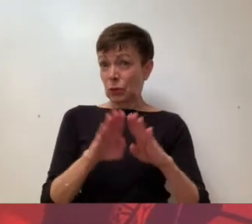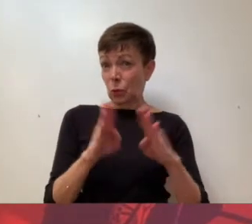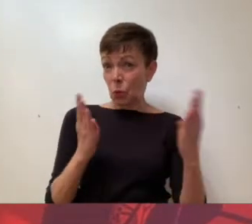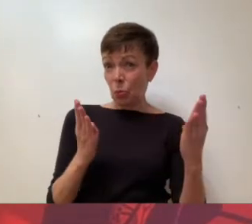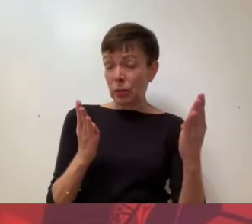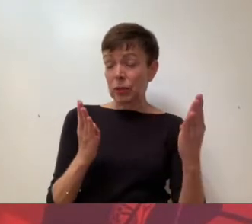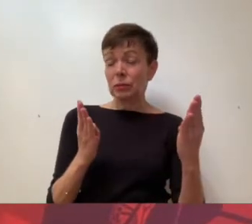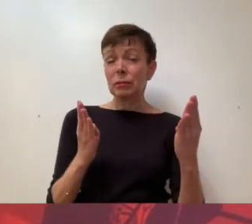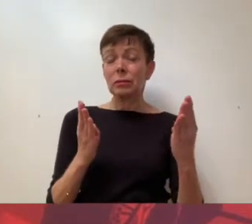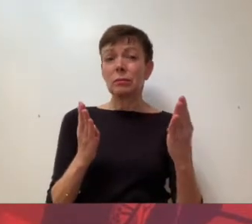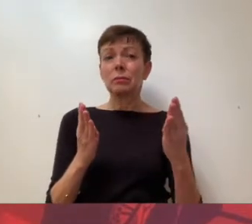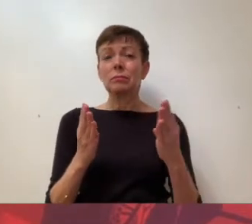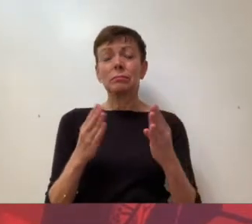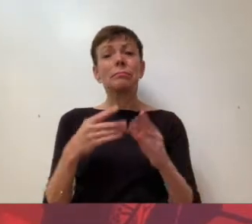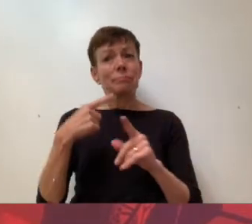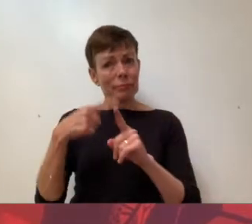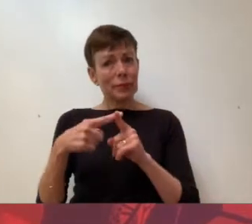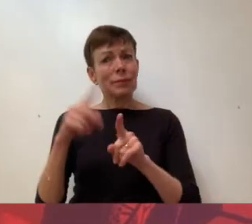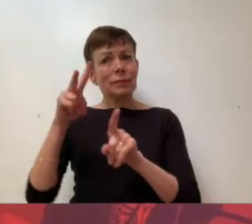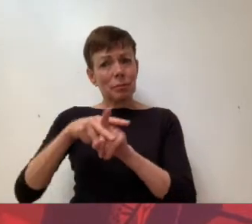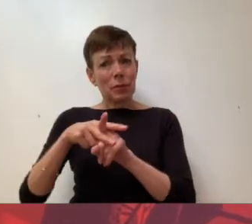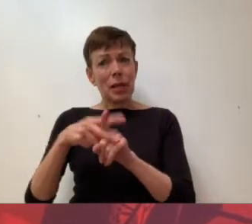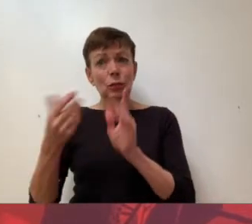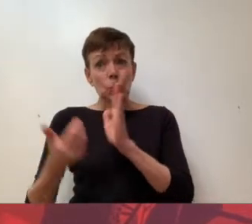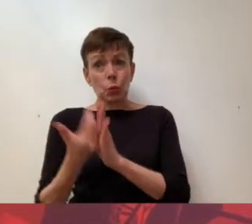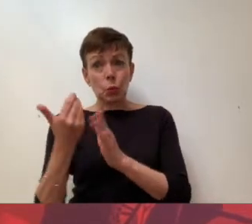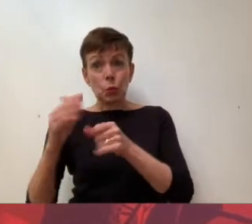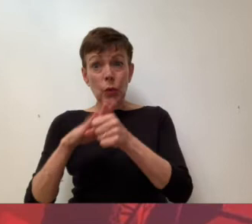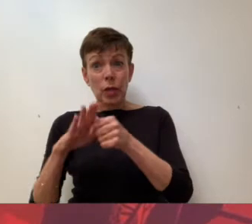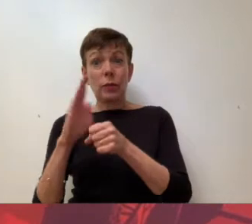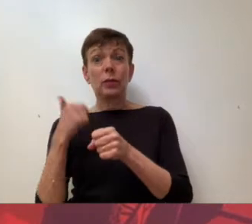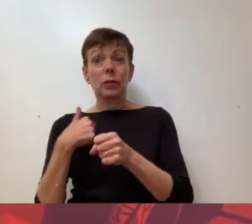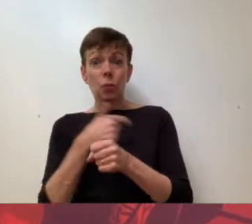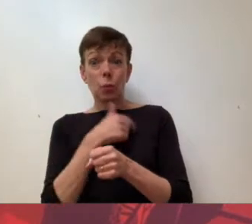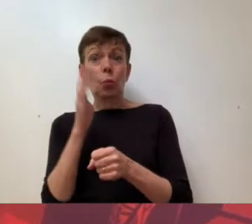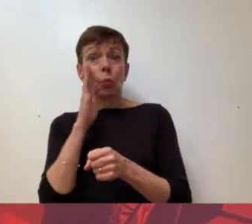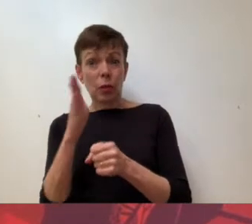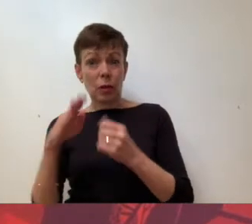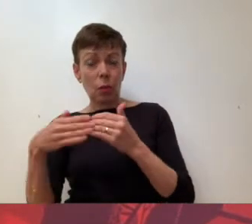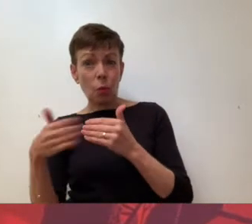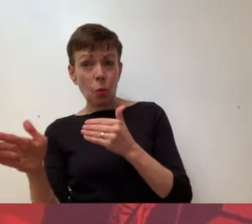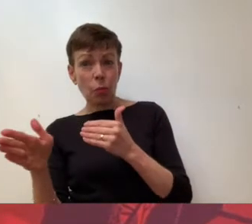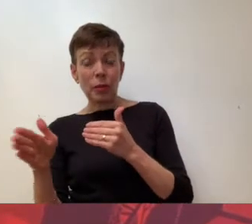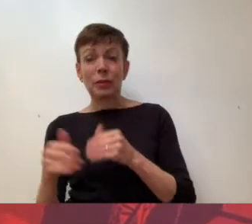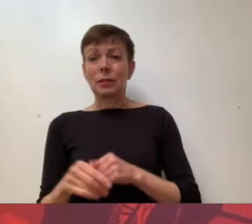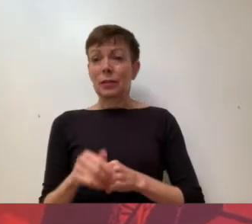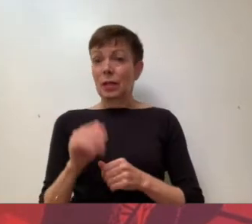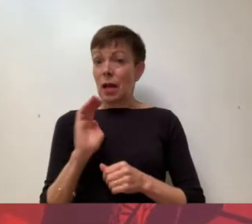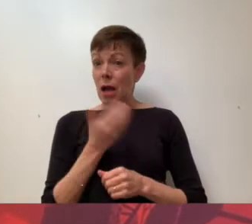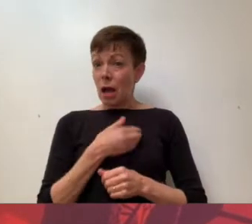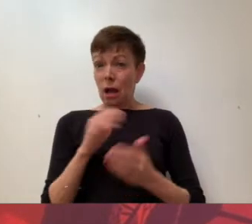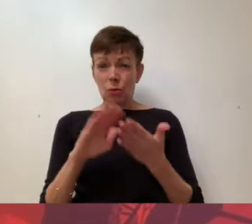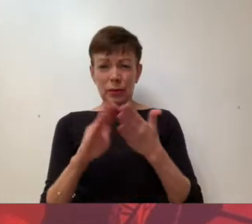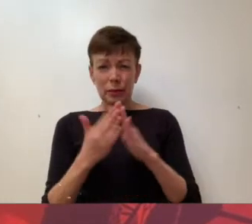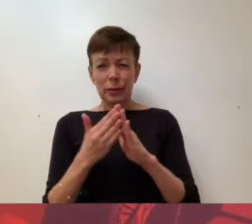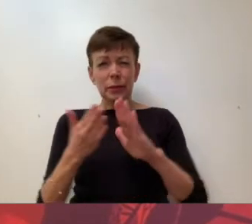that continue to be open, and certainly it applies with new amenities that are opening,